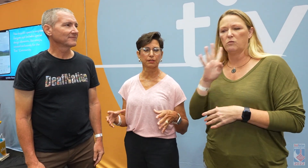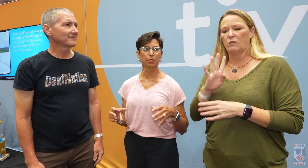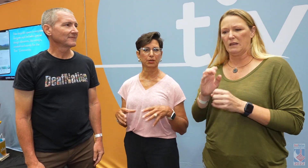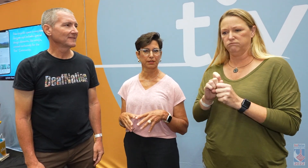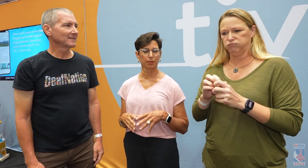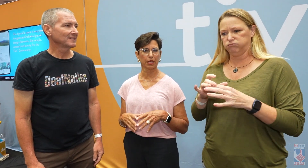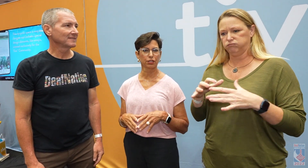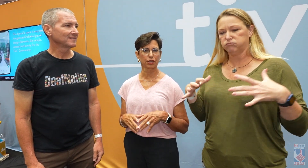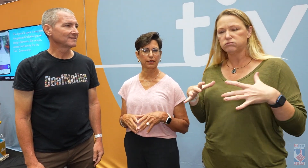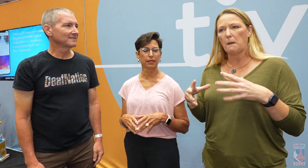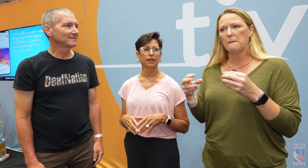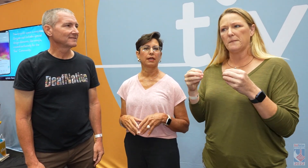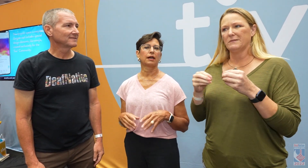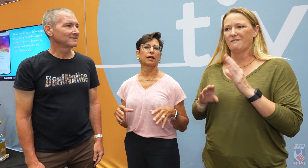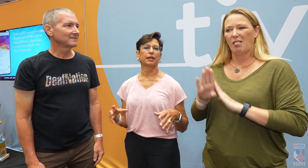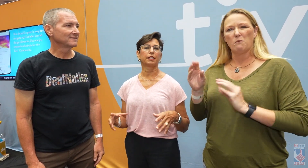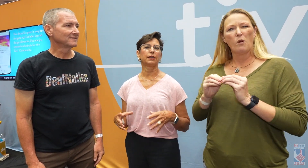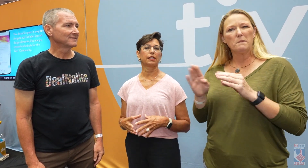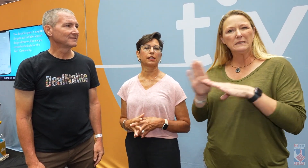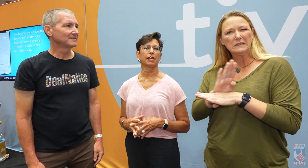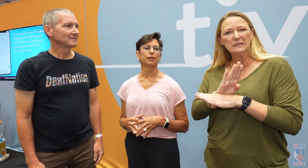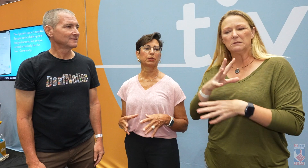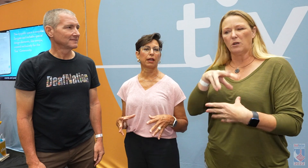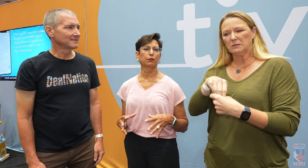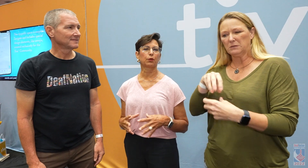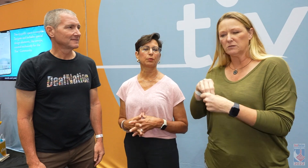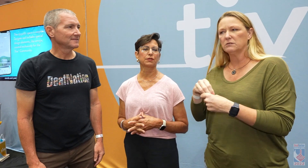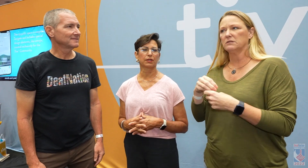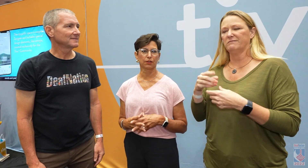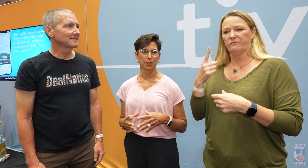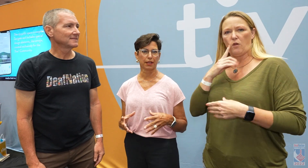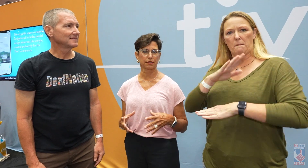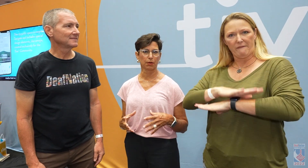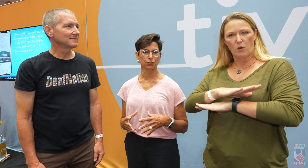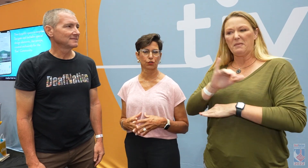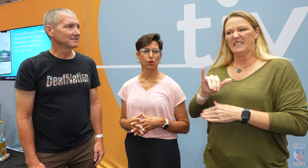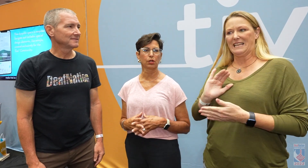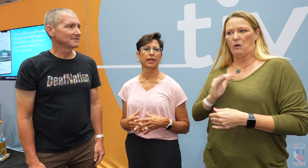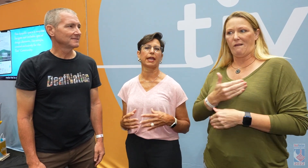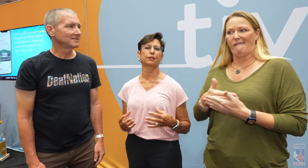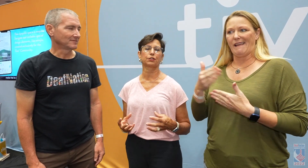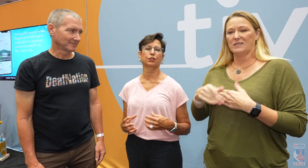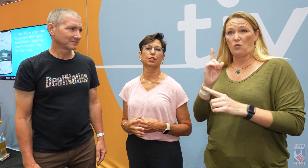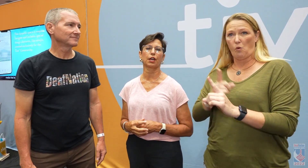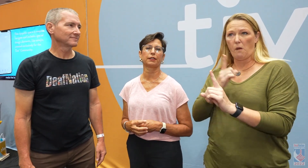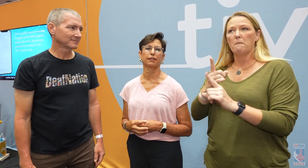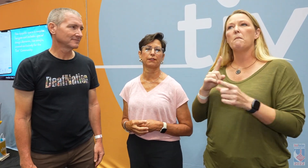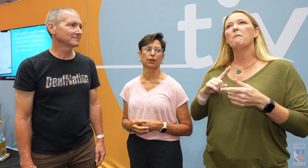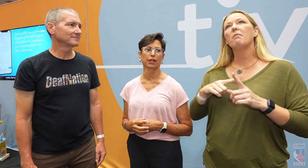so that we can develop more business participation for the platform. That’s our next goal.